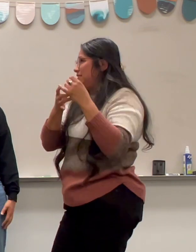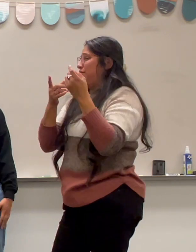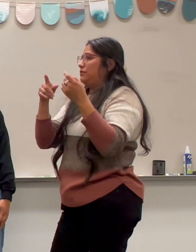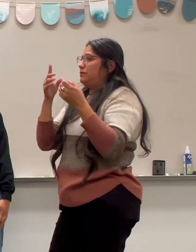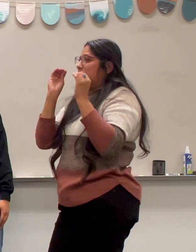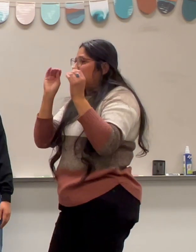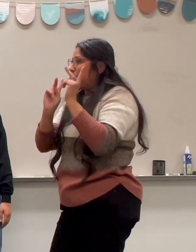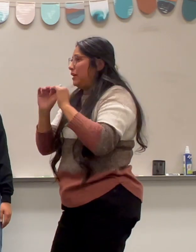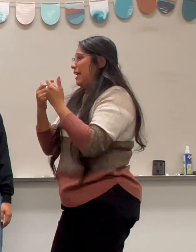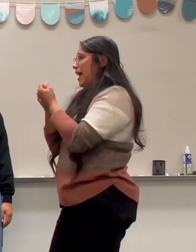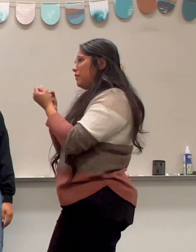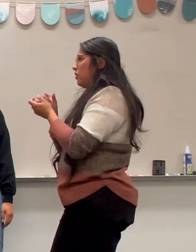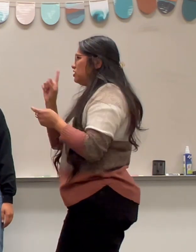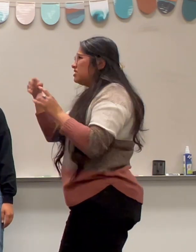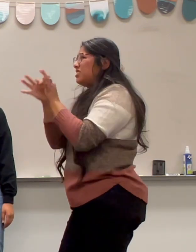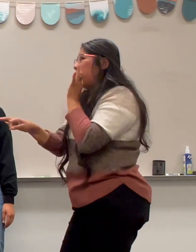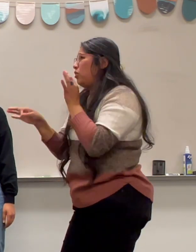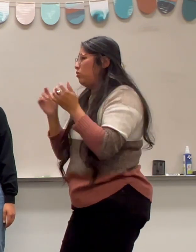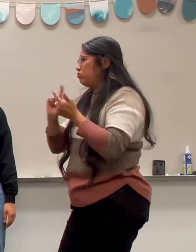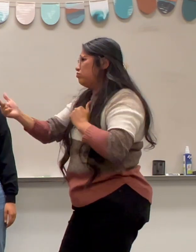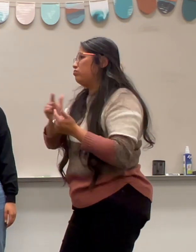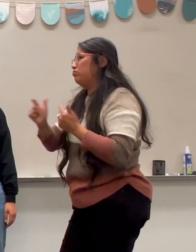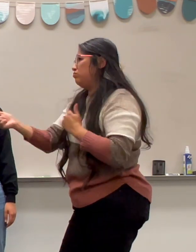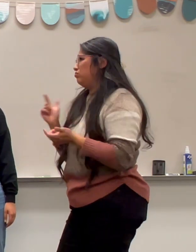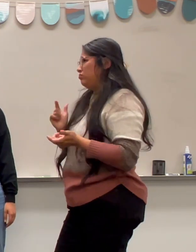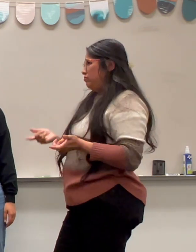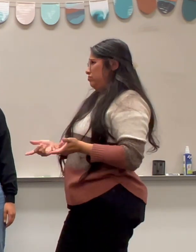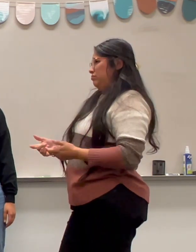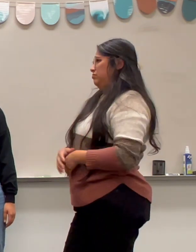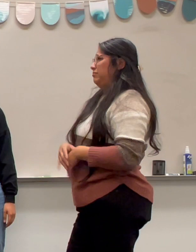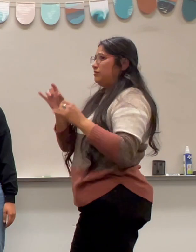actually helping to to bridge those gaps to be that Community Advocate and sometimes it's just